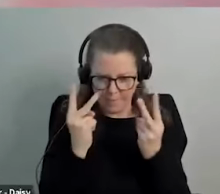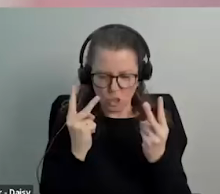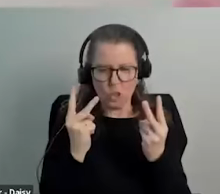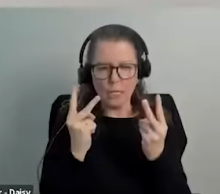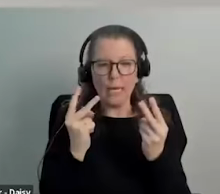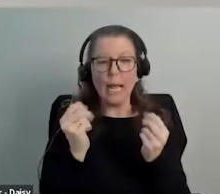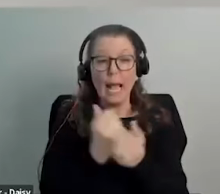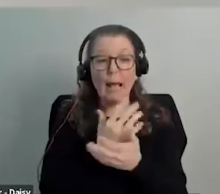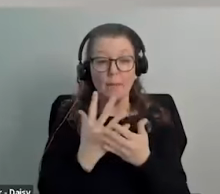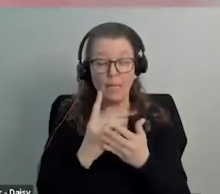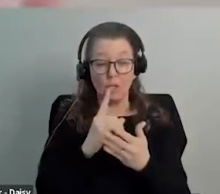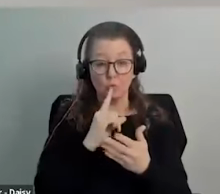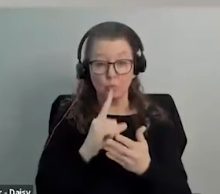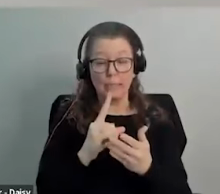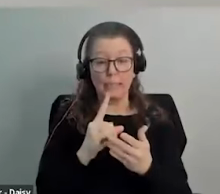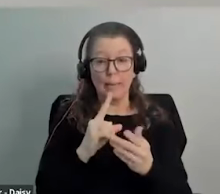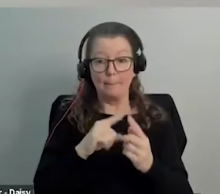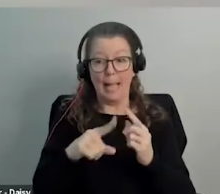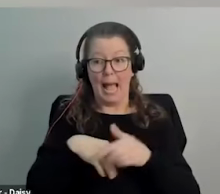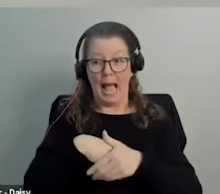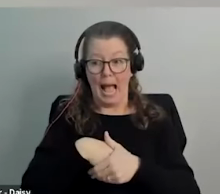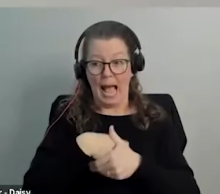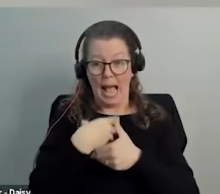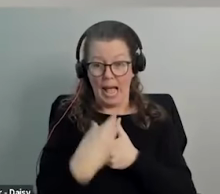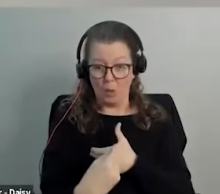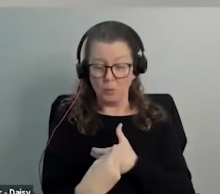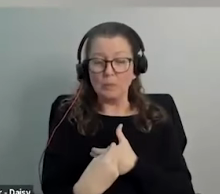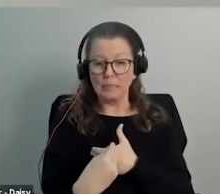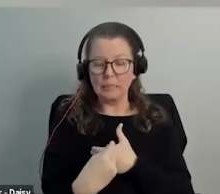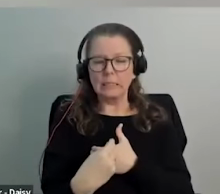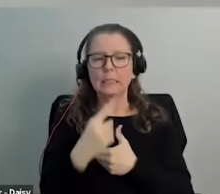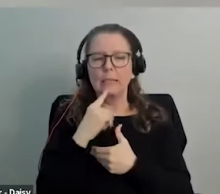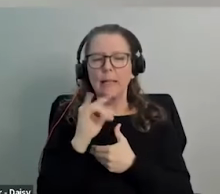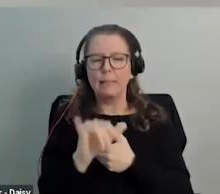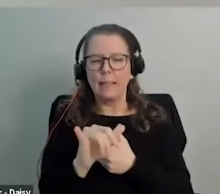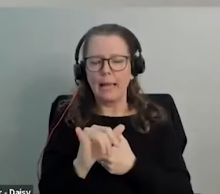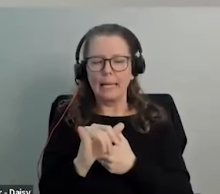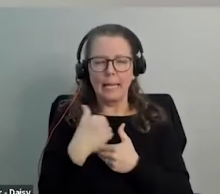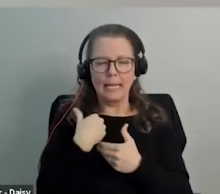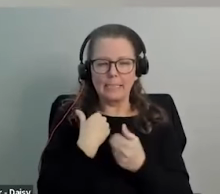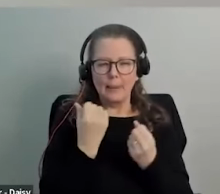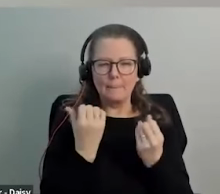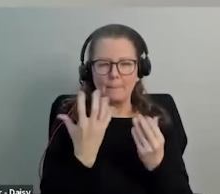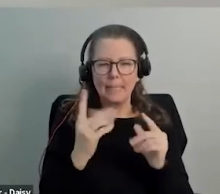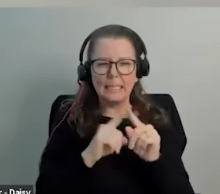the outer part of my vision, and centrally, it is a combination of many, many little pulsing neon lights